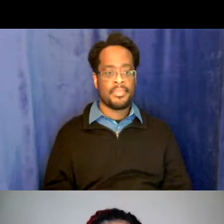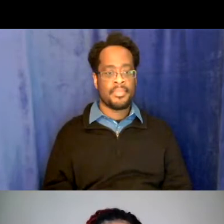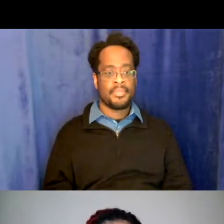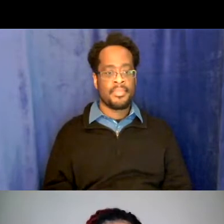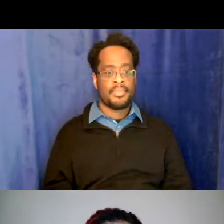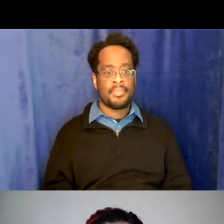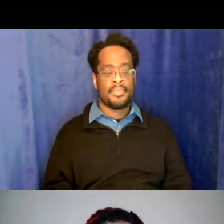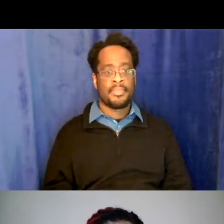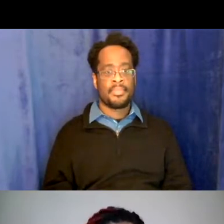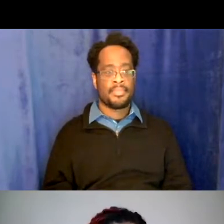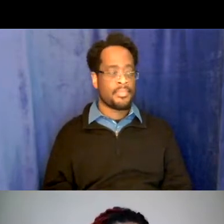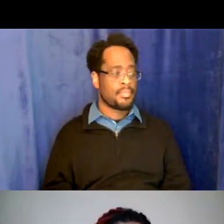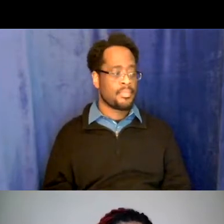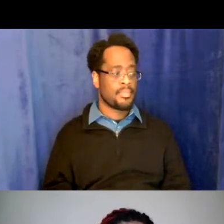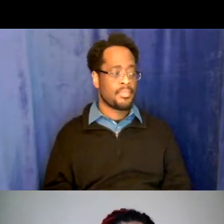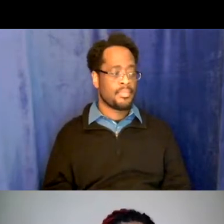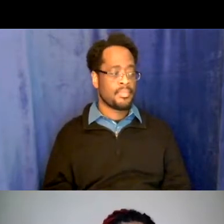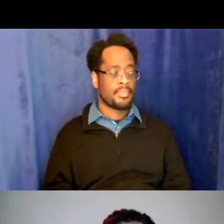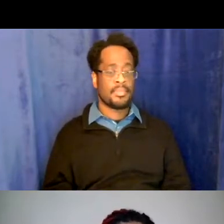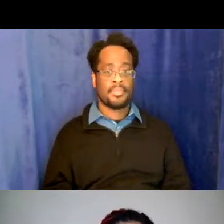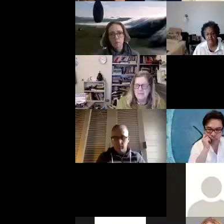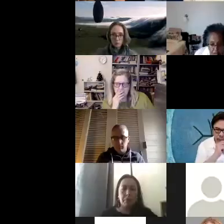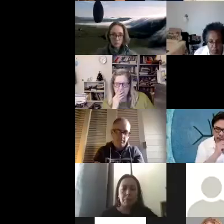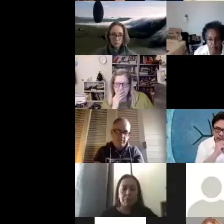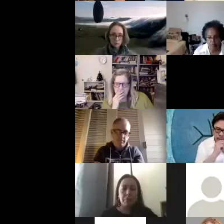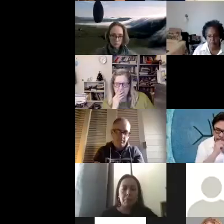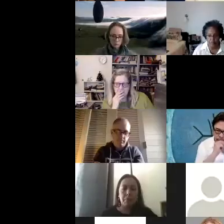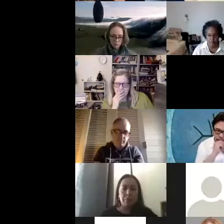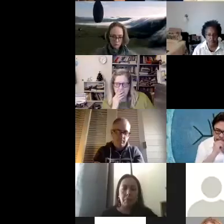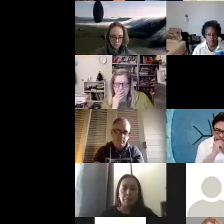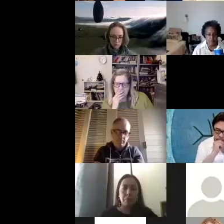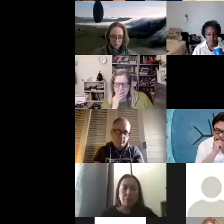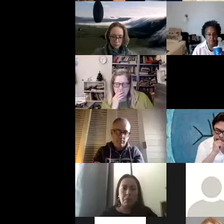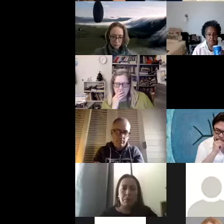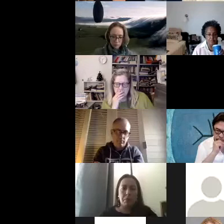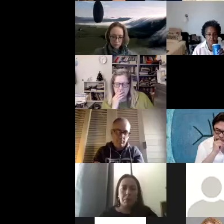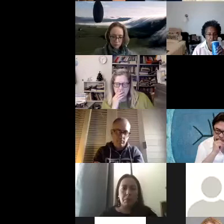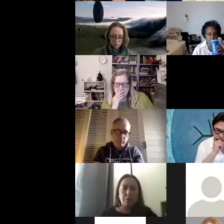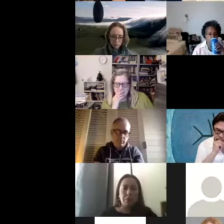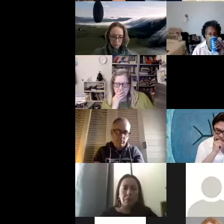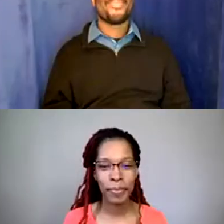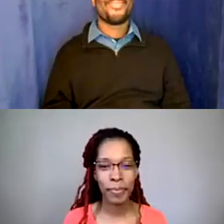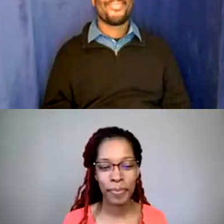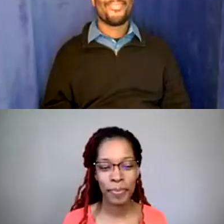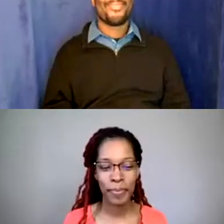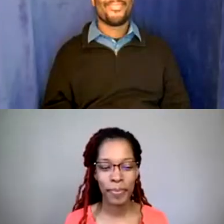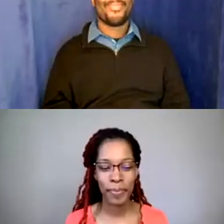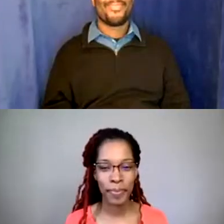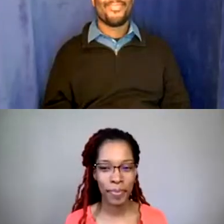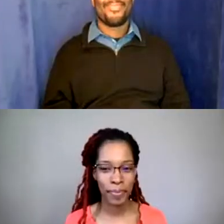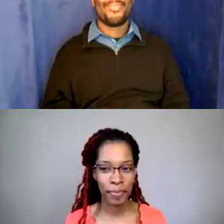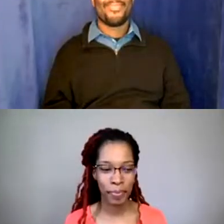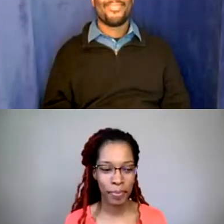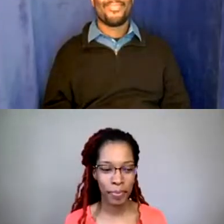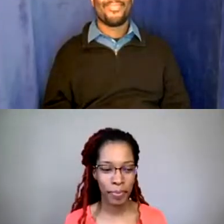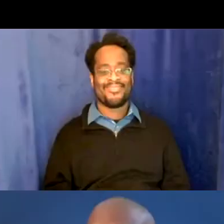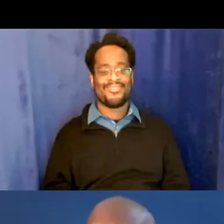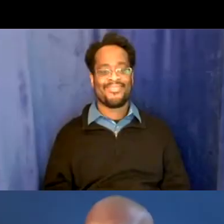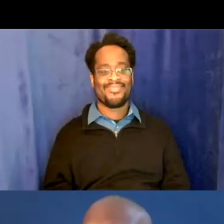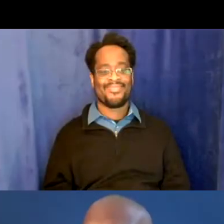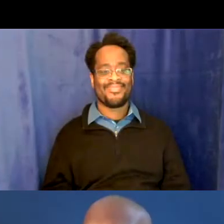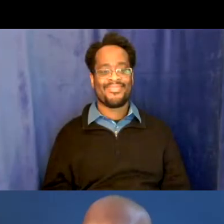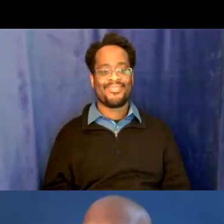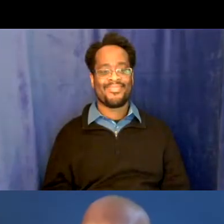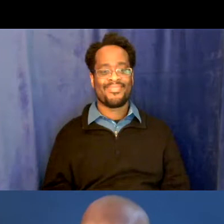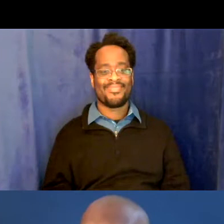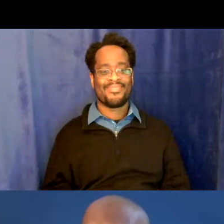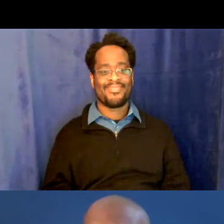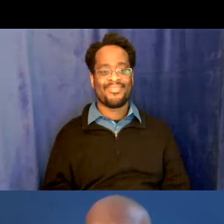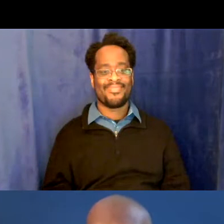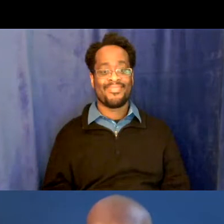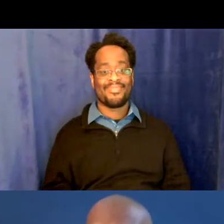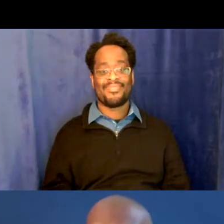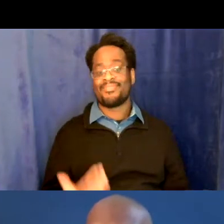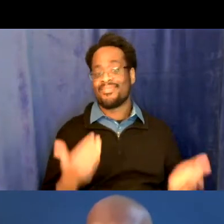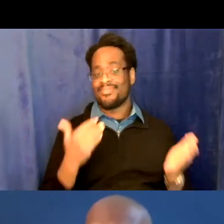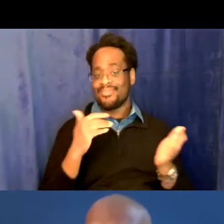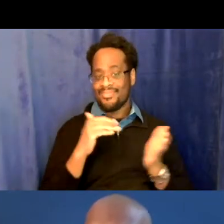Okay moving on. Switching interpreters.